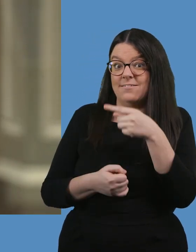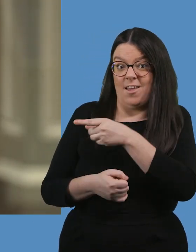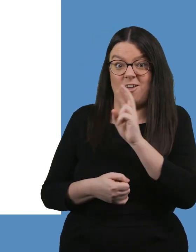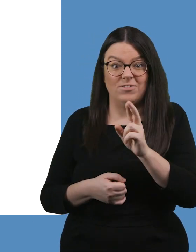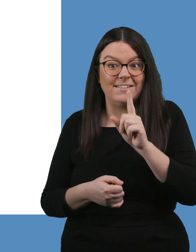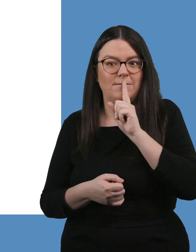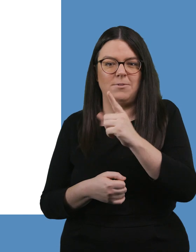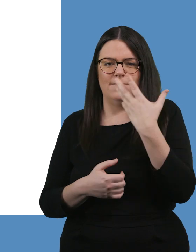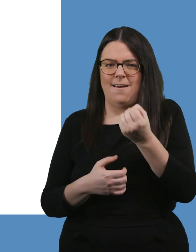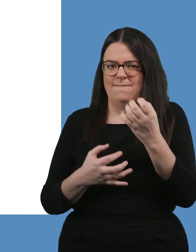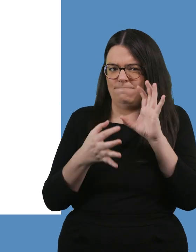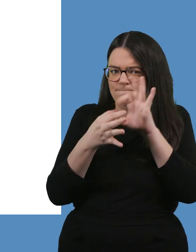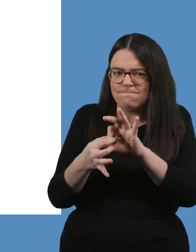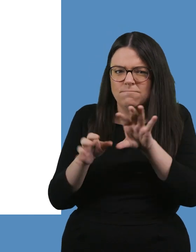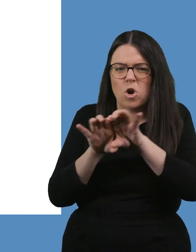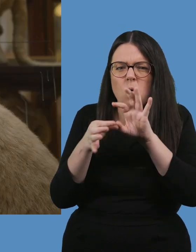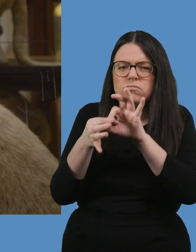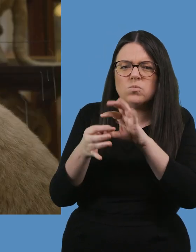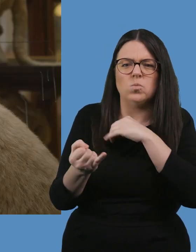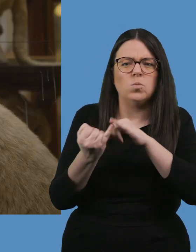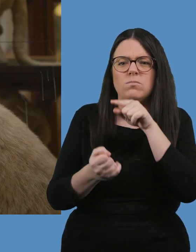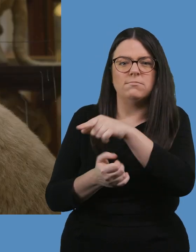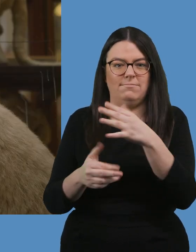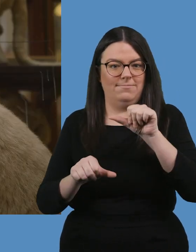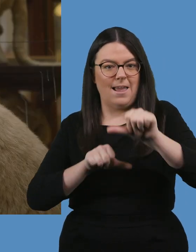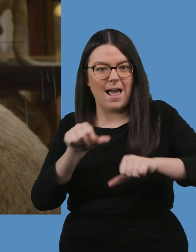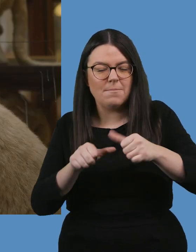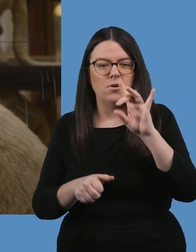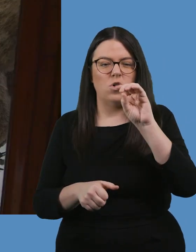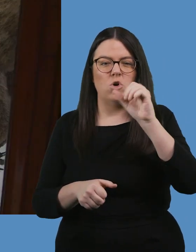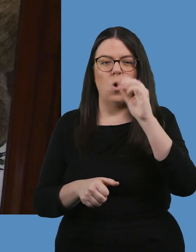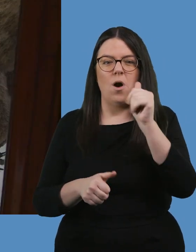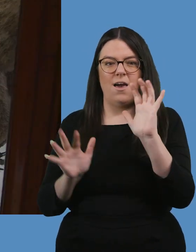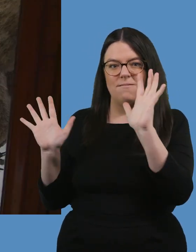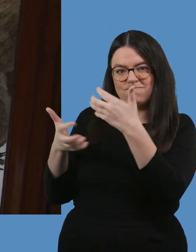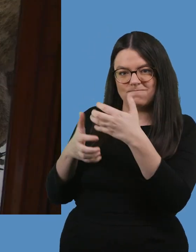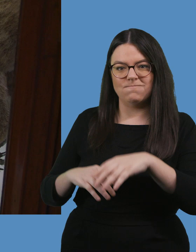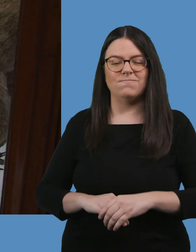this animal was actually a closer relative of animals such as the kangaroo and the koala!